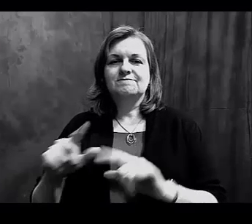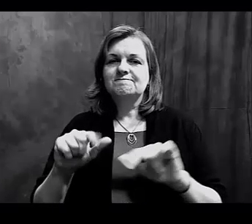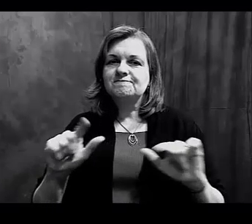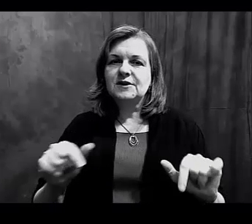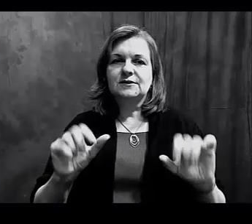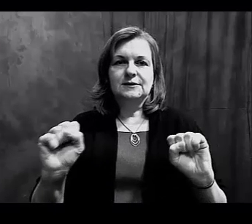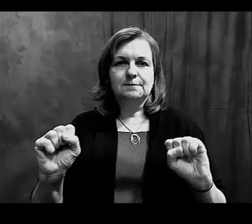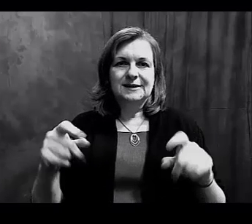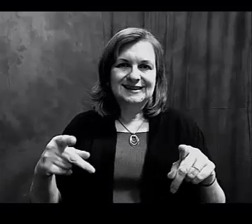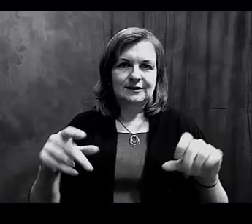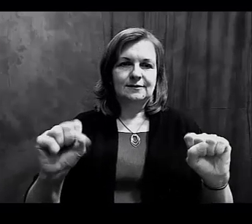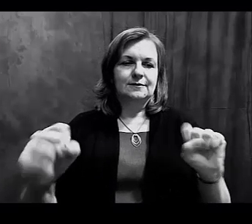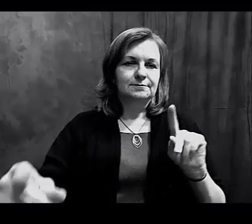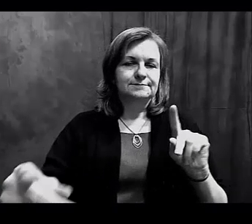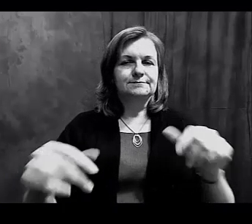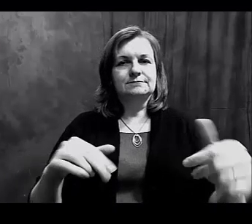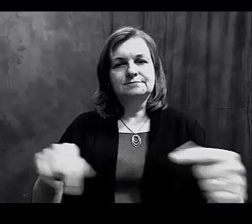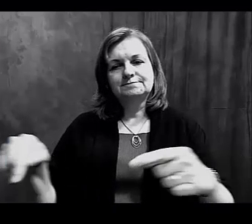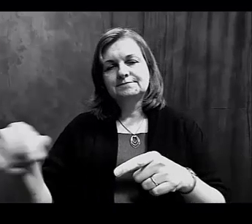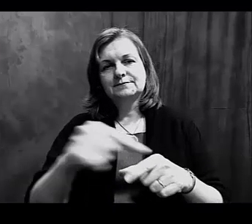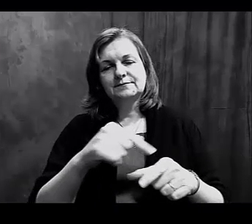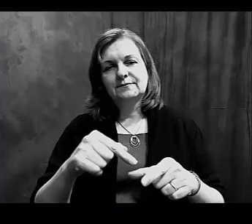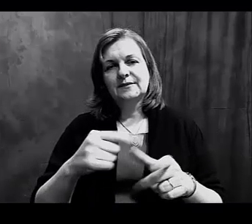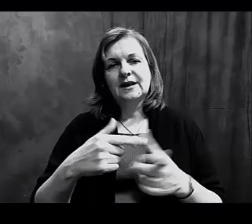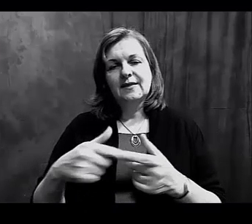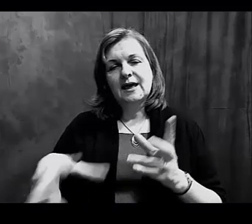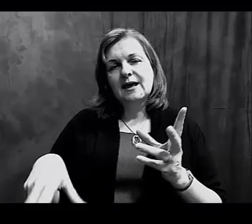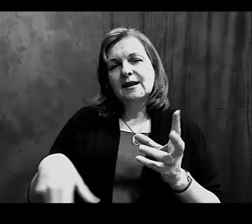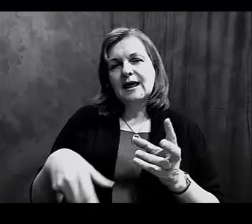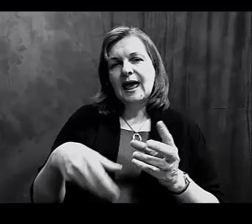so many groups of species